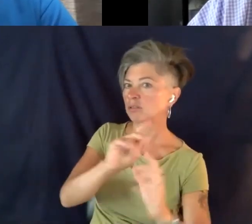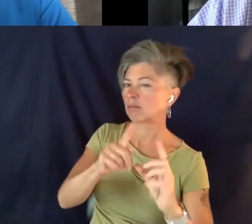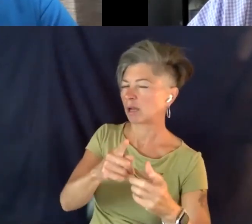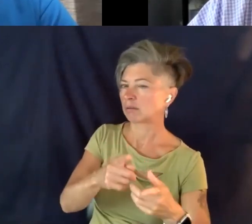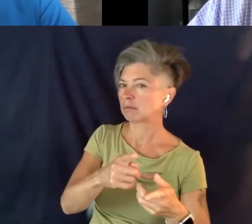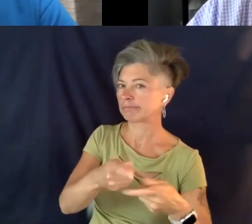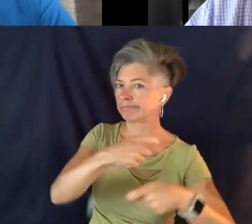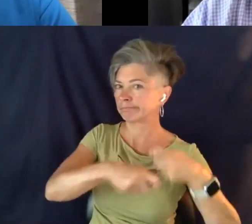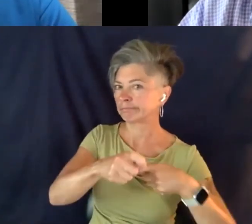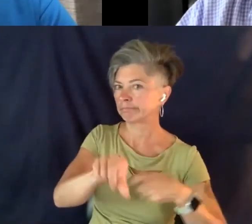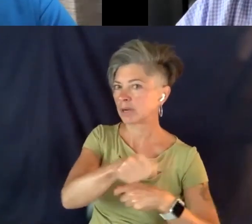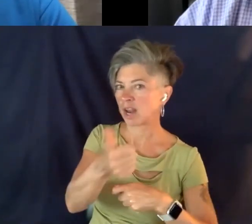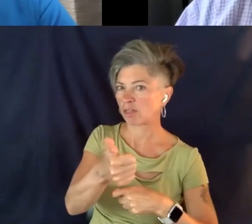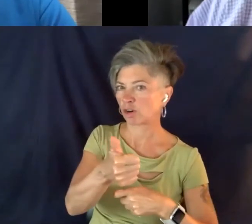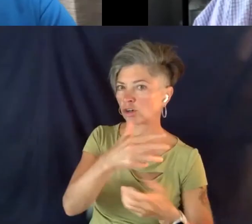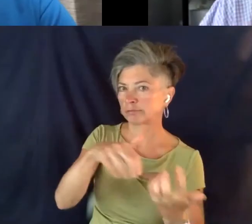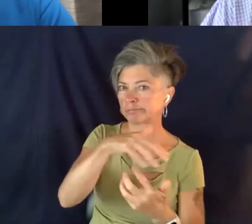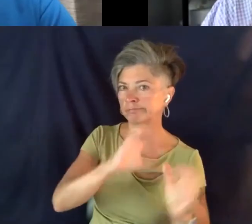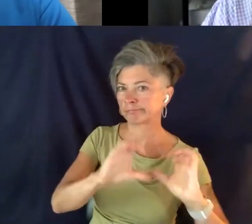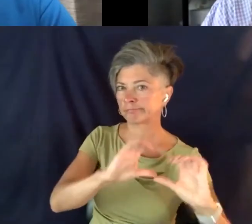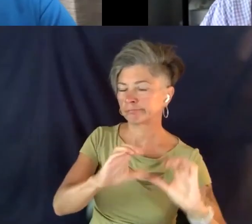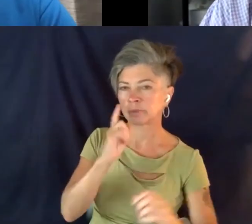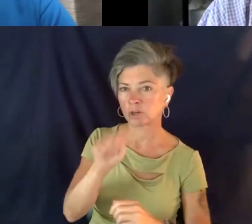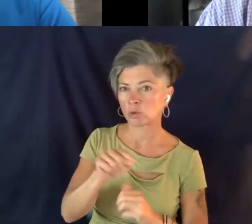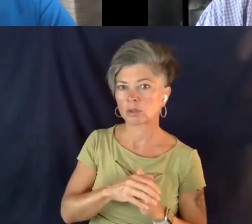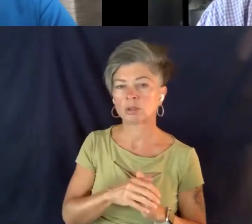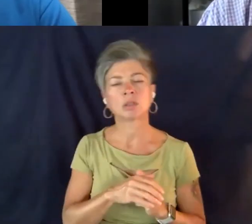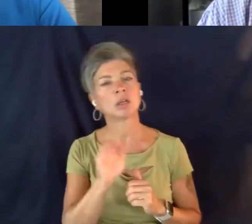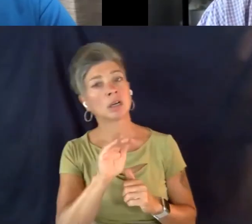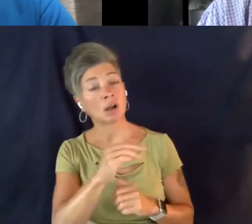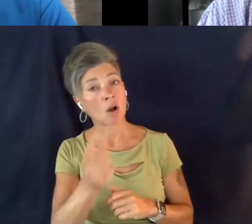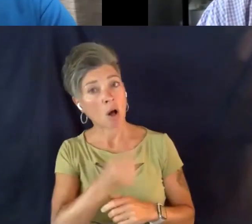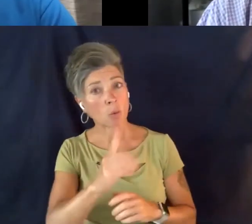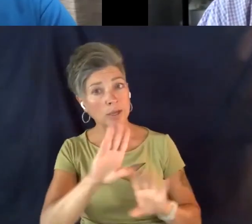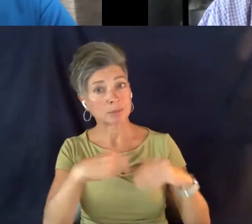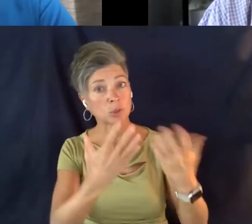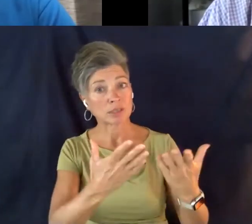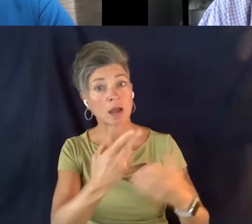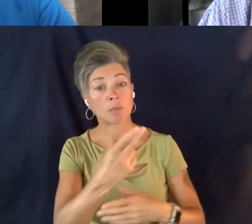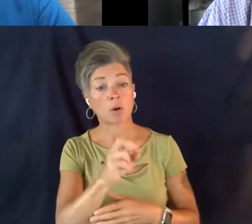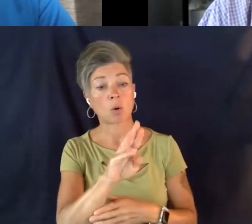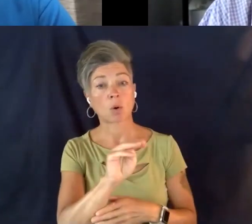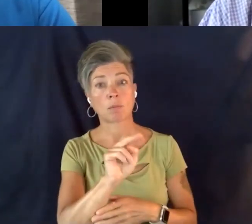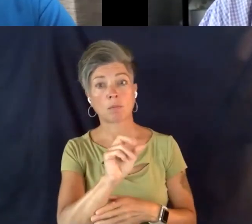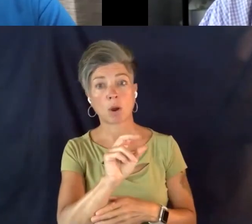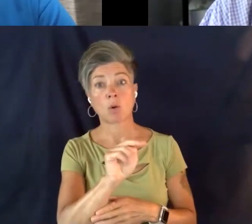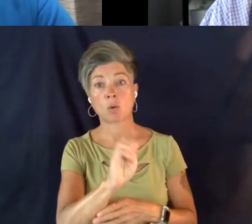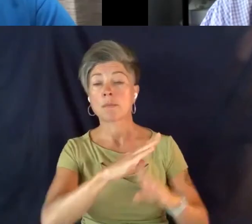Another question that came in is do physicians always prescribe hormone blockers along with estrogen? Is there an age factor?